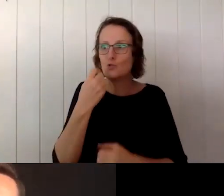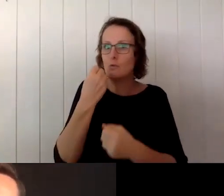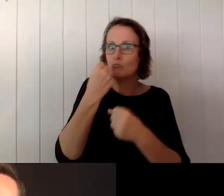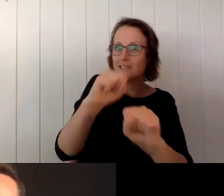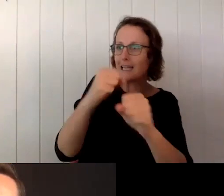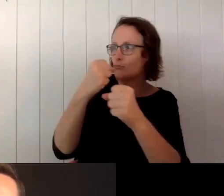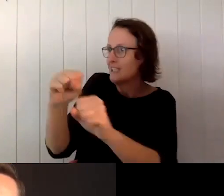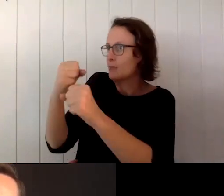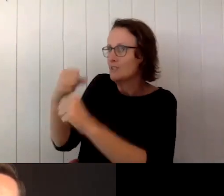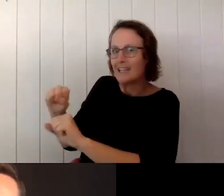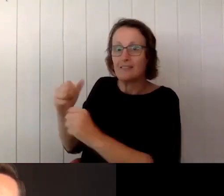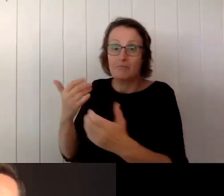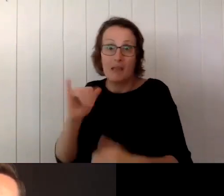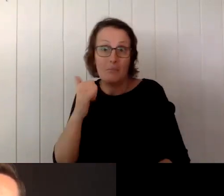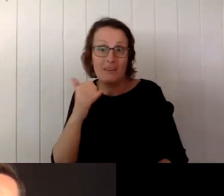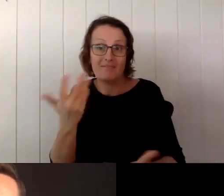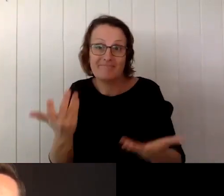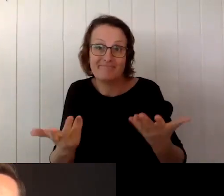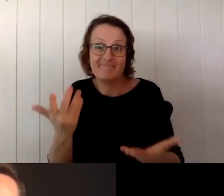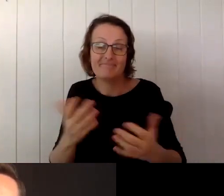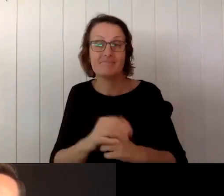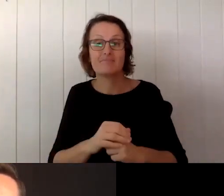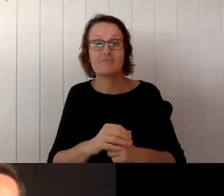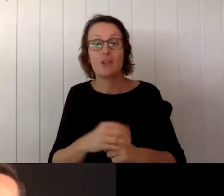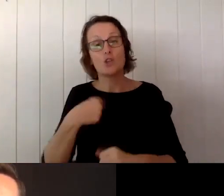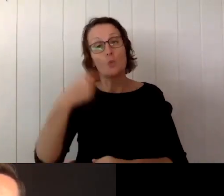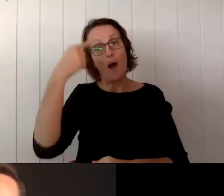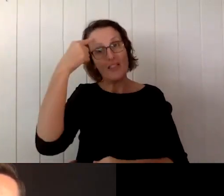what's going on in their world. So, again, I'd suggest spending some